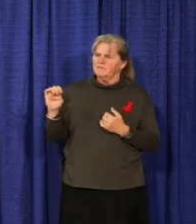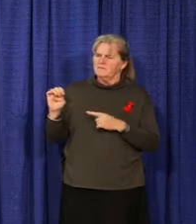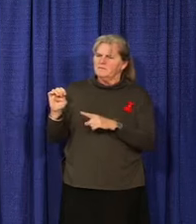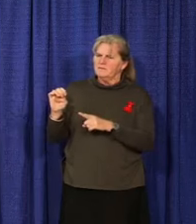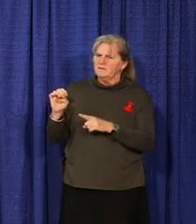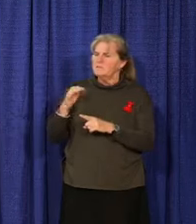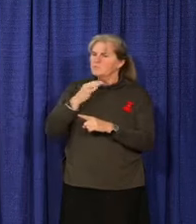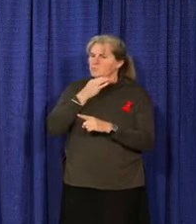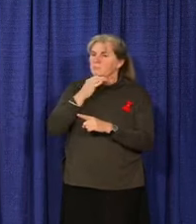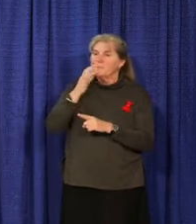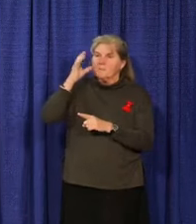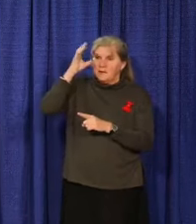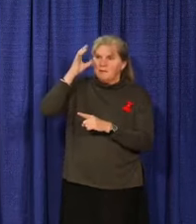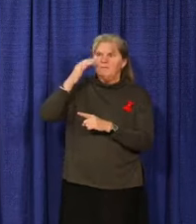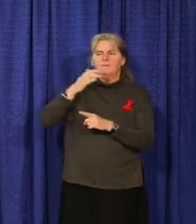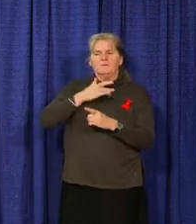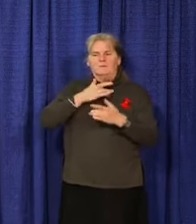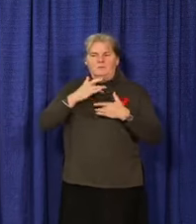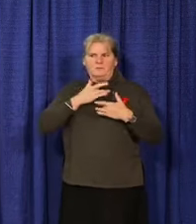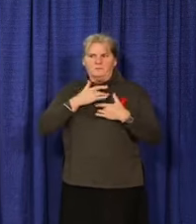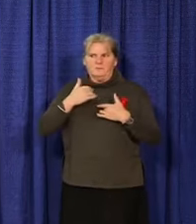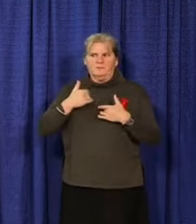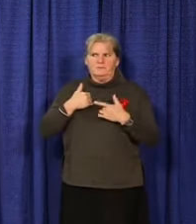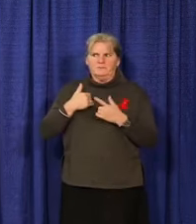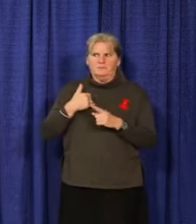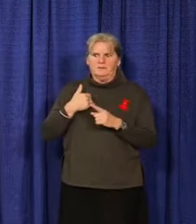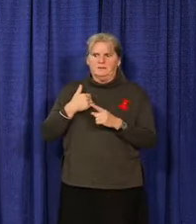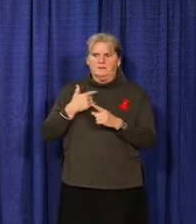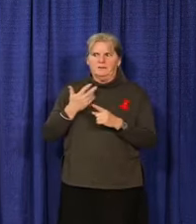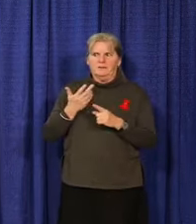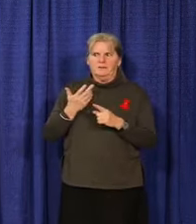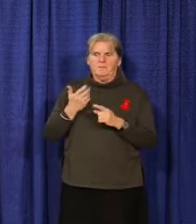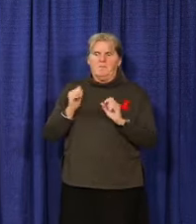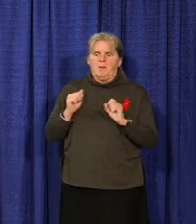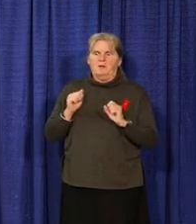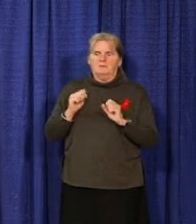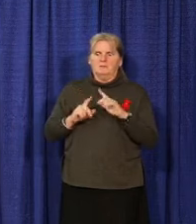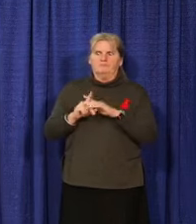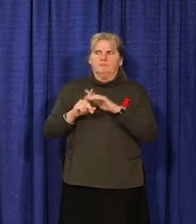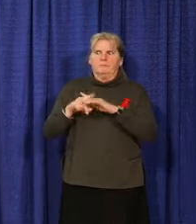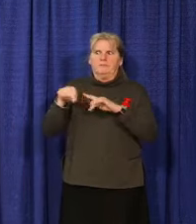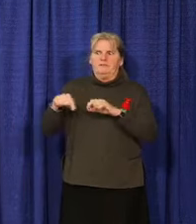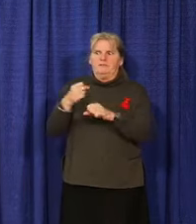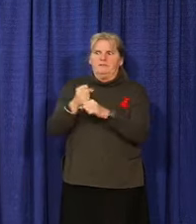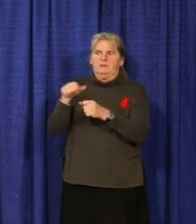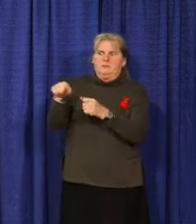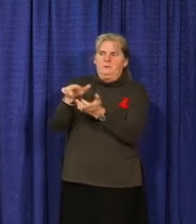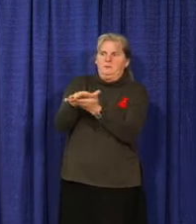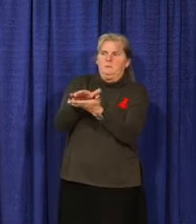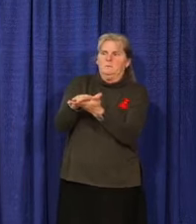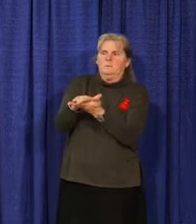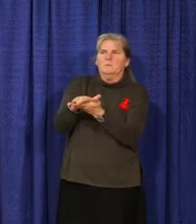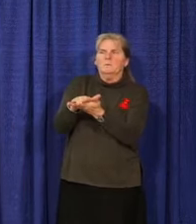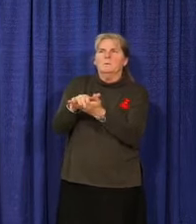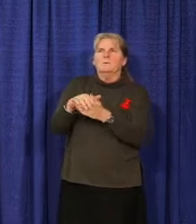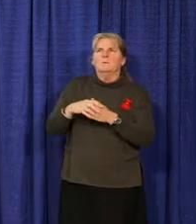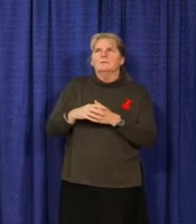a lot of concern raised by parents about what they might see as potential issues this year coming up and there have